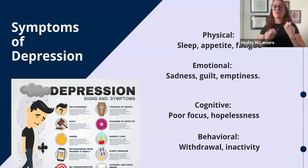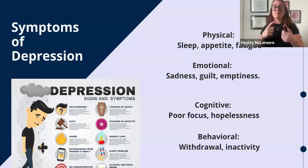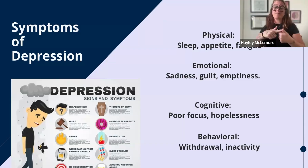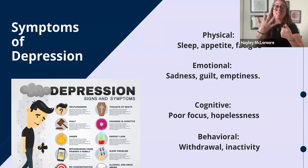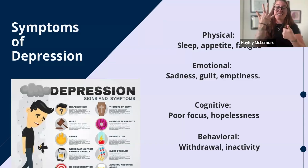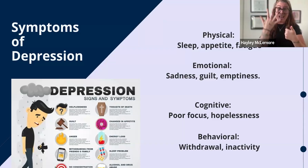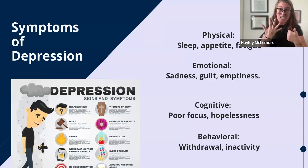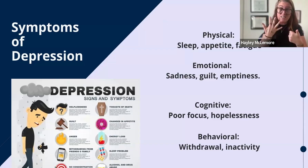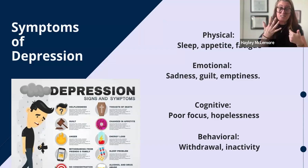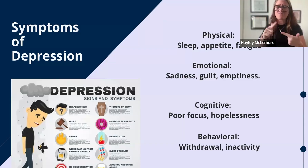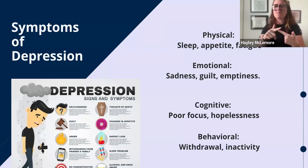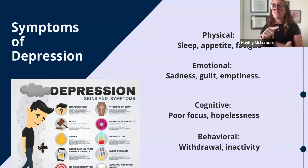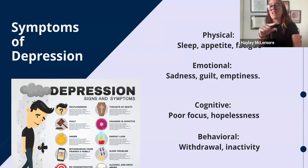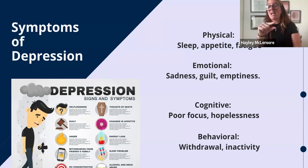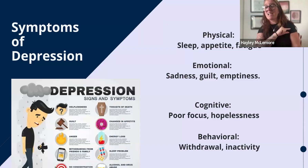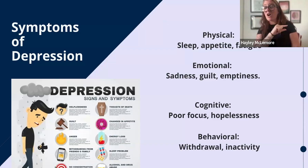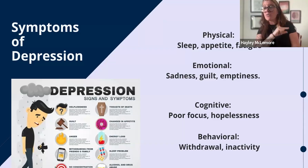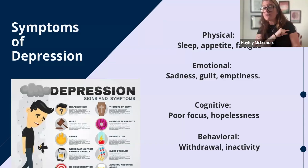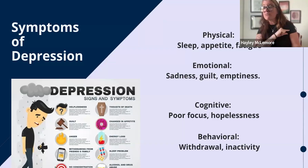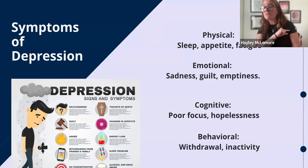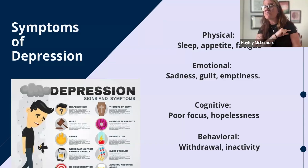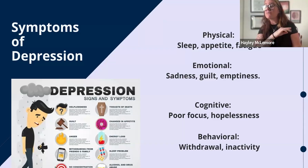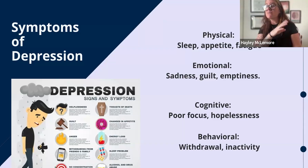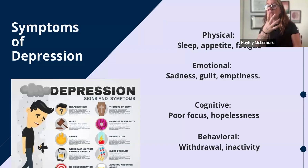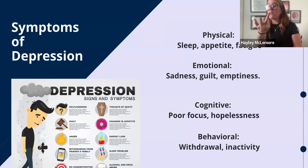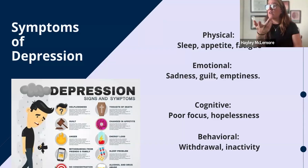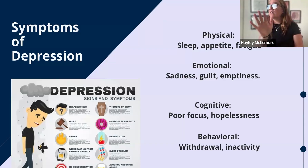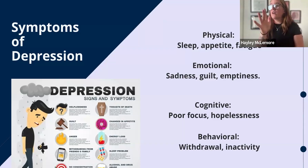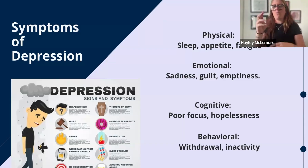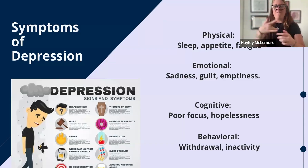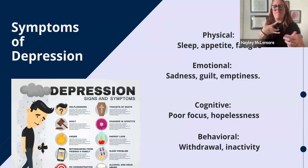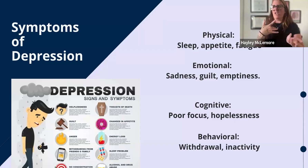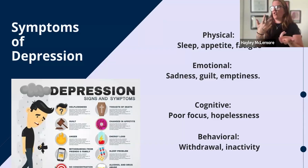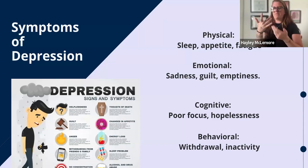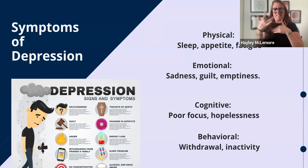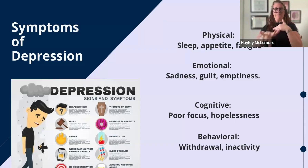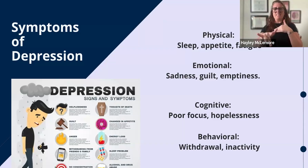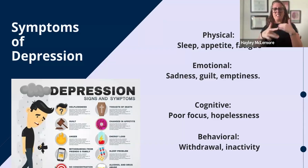but still feel tired throughout the day. Emotions could be sadness, guilt,